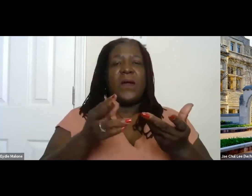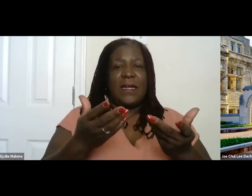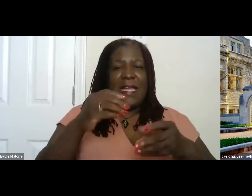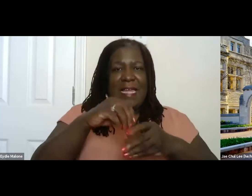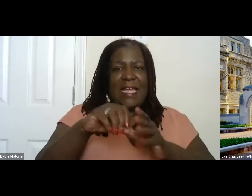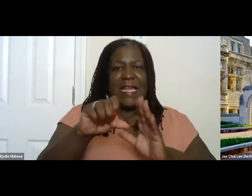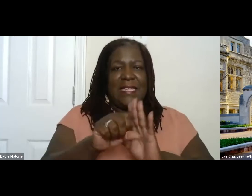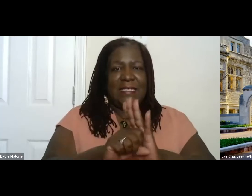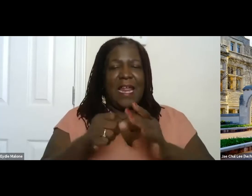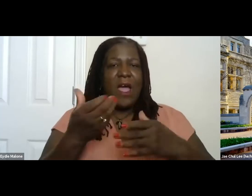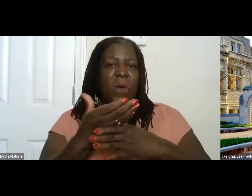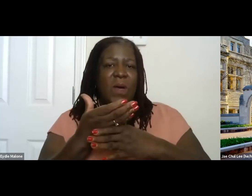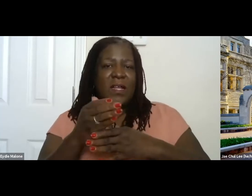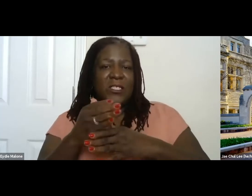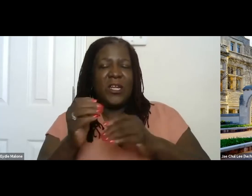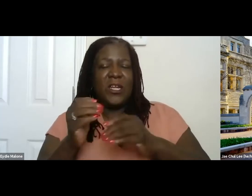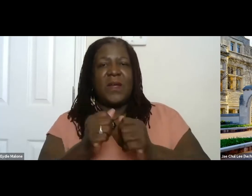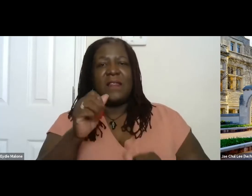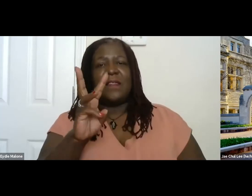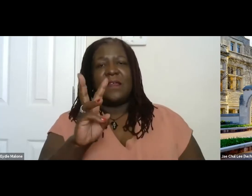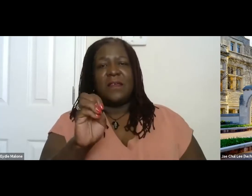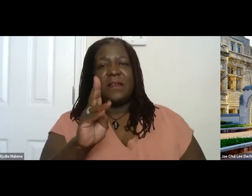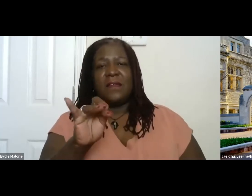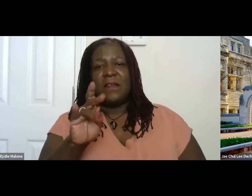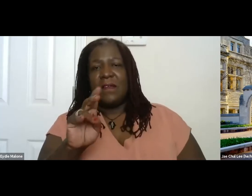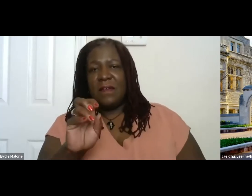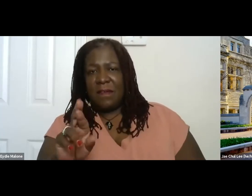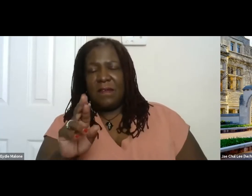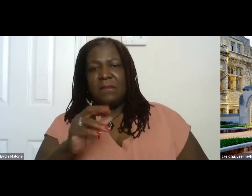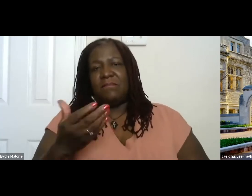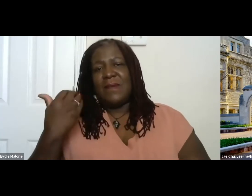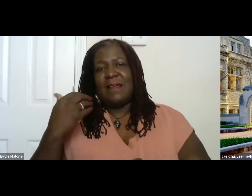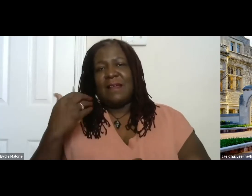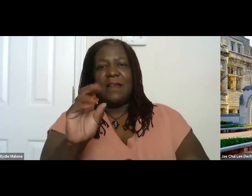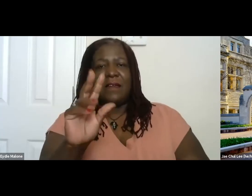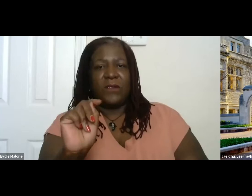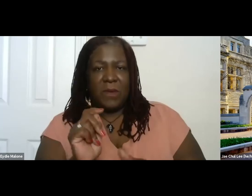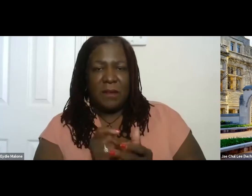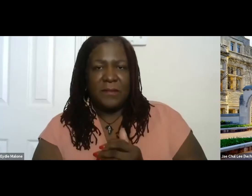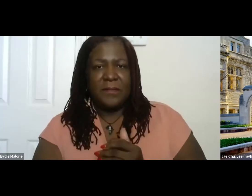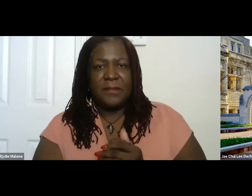last webinar in October, we have recently received a grant from the Centers for Disease